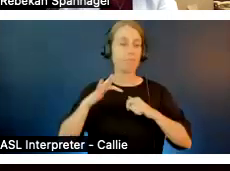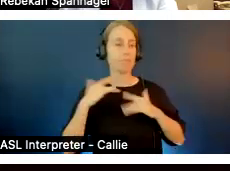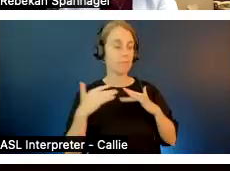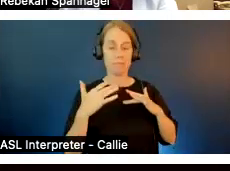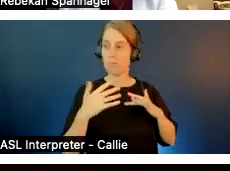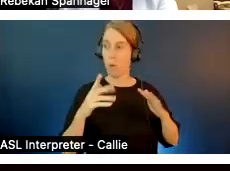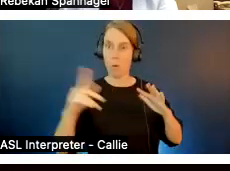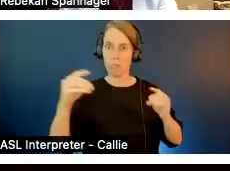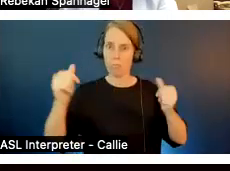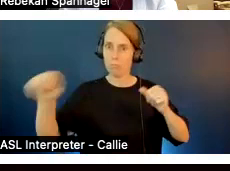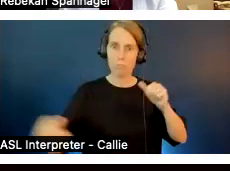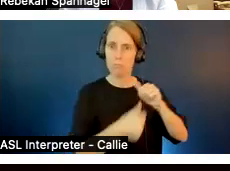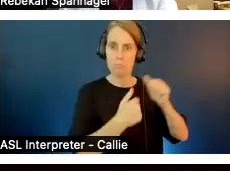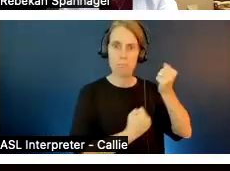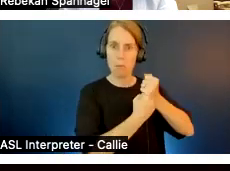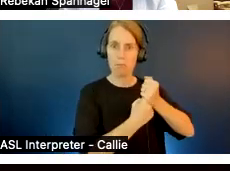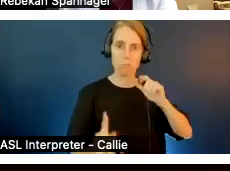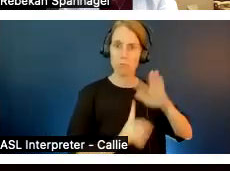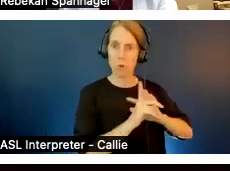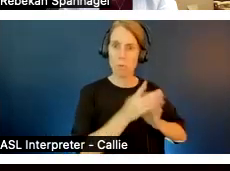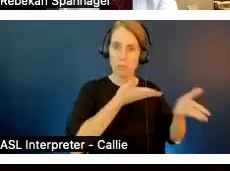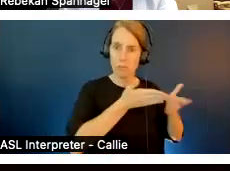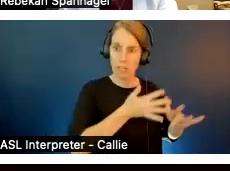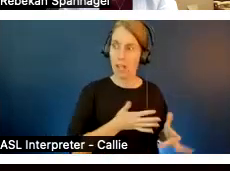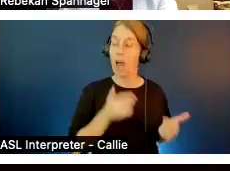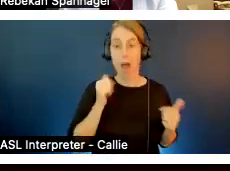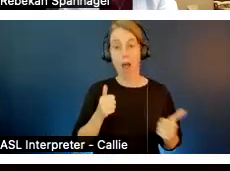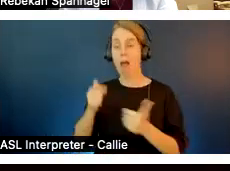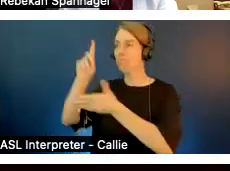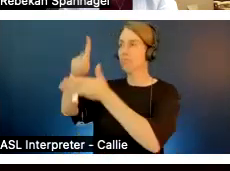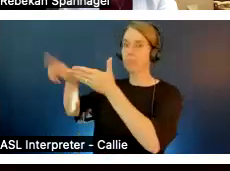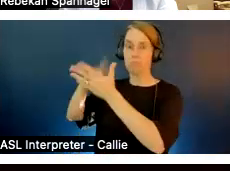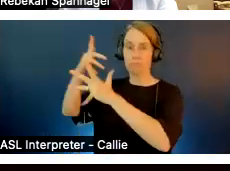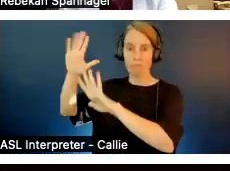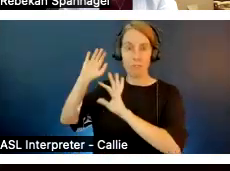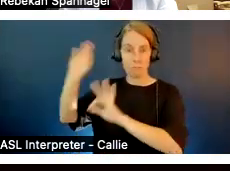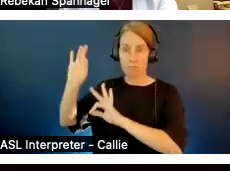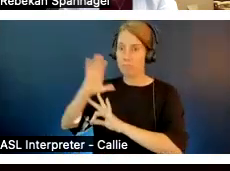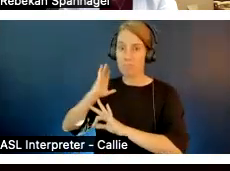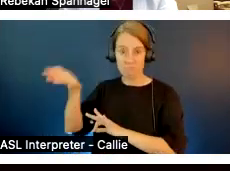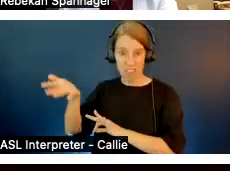has met your needs and they'll dismiss it but if you miss the appeal period then you have to start